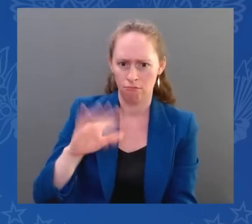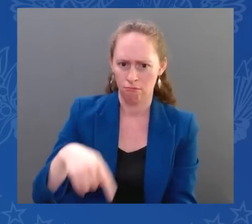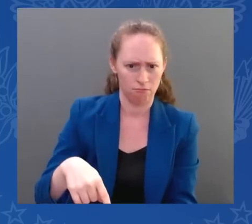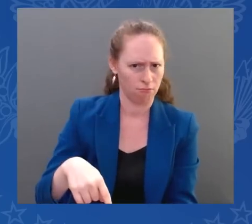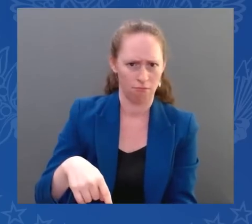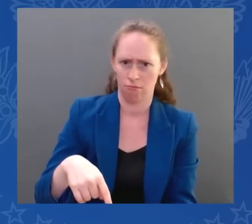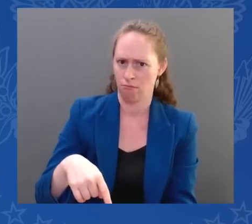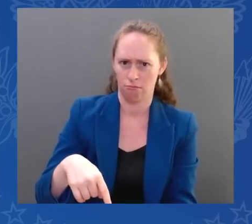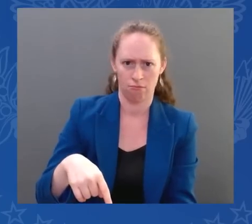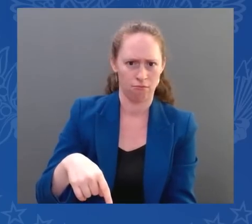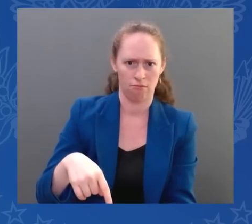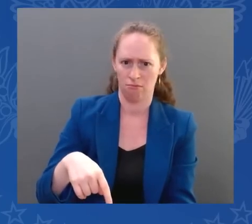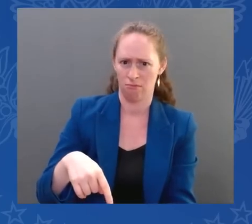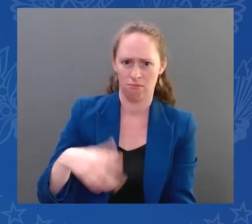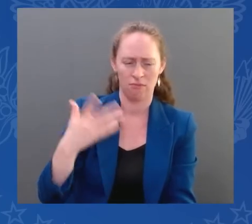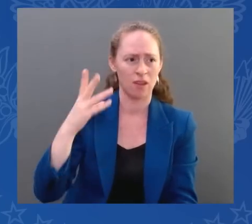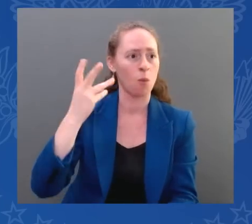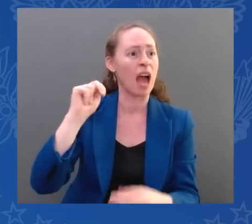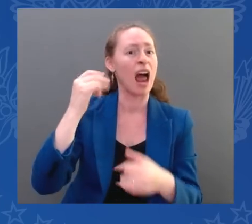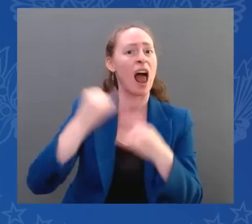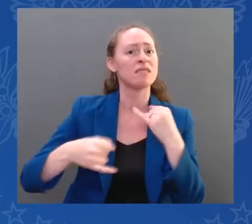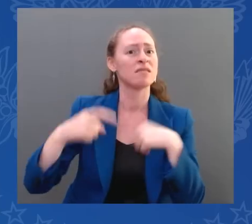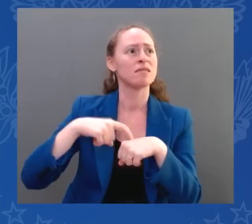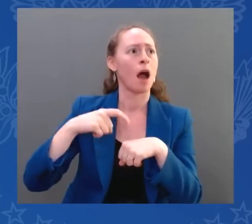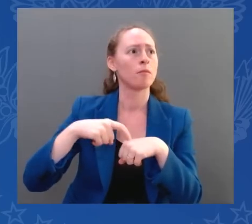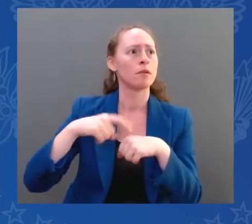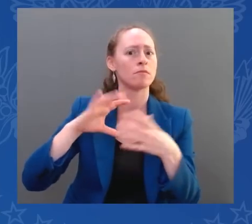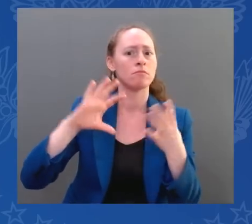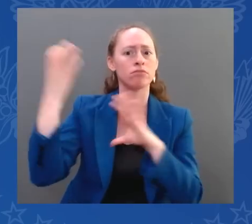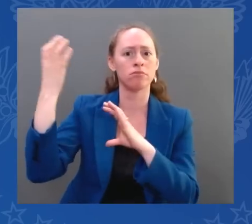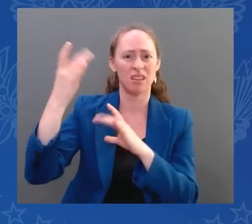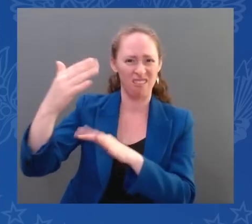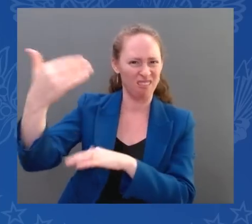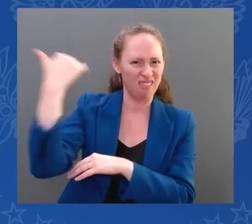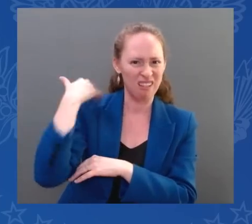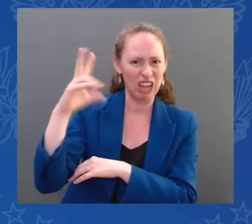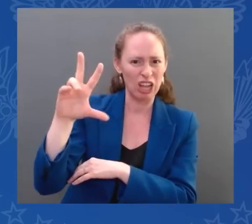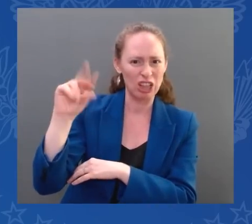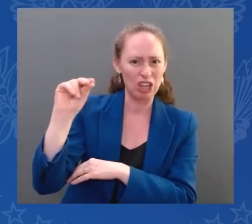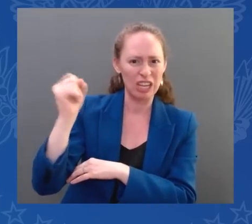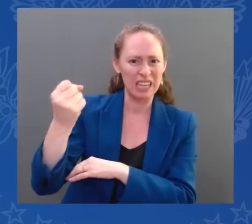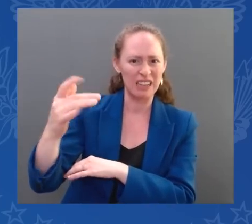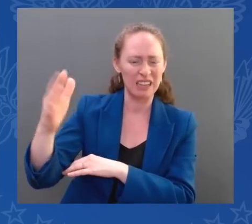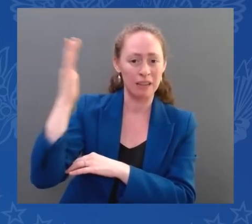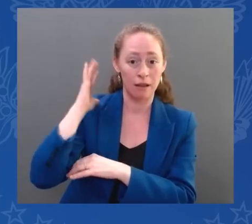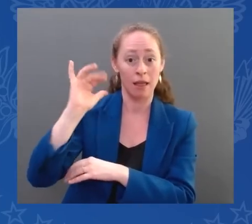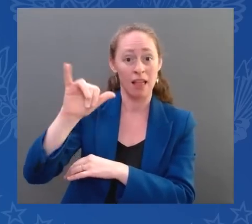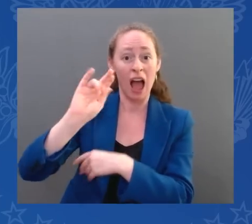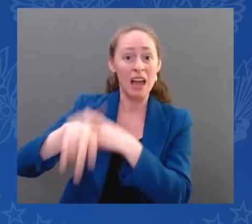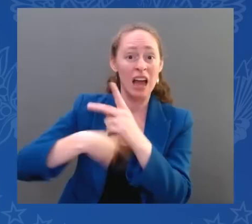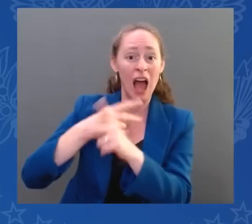And it's a homemade weapon. I've only seen a photograph of it. The Justice Department is going to be going in